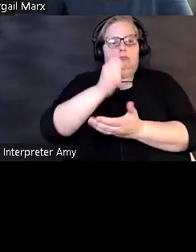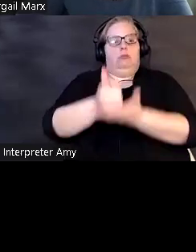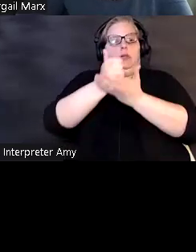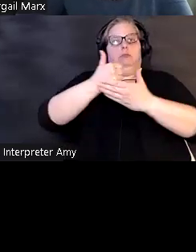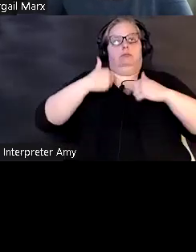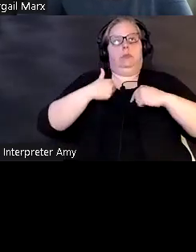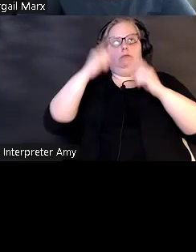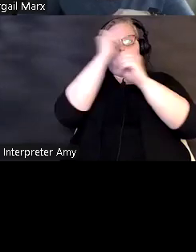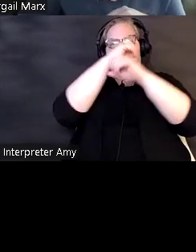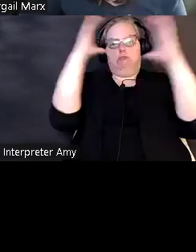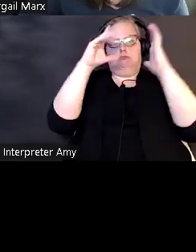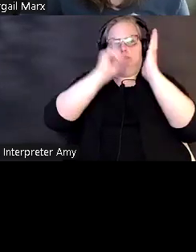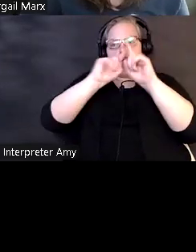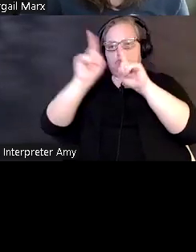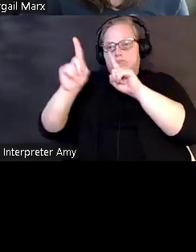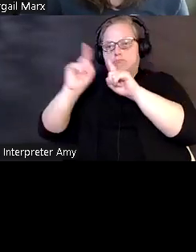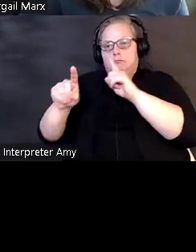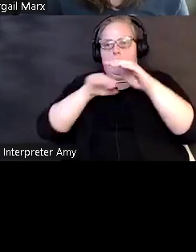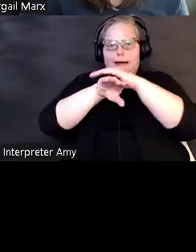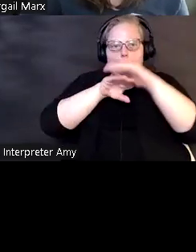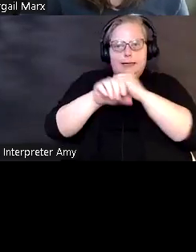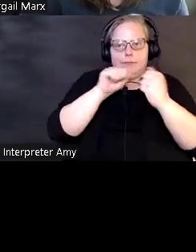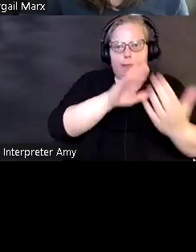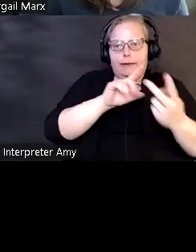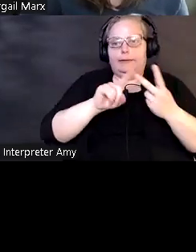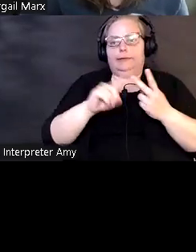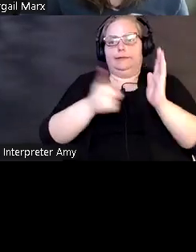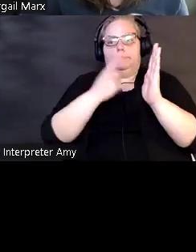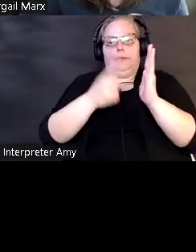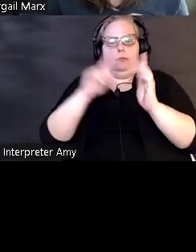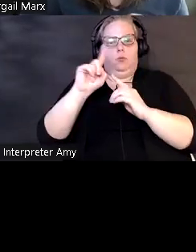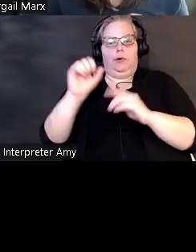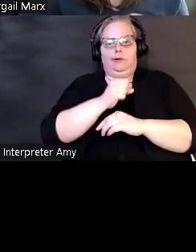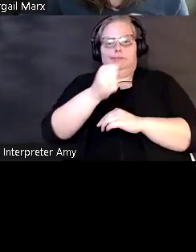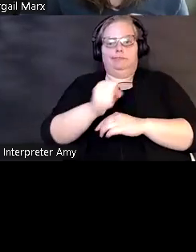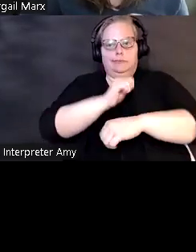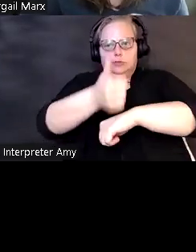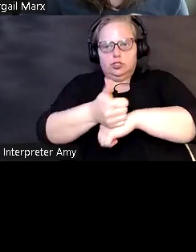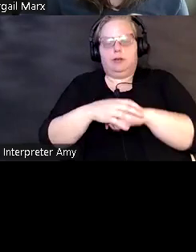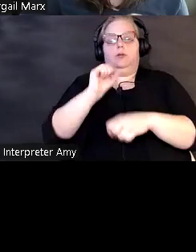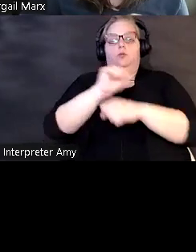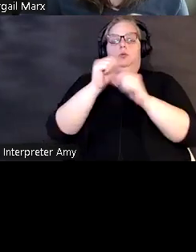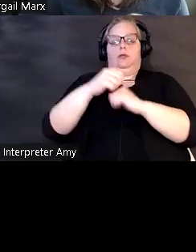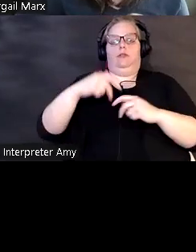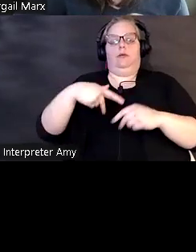different access methods, sometimes positioning. I work very closely with our physical therapists,